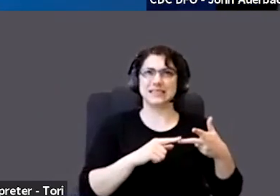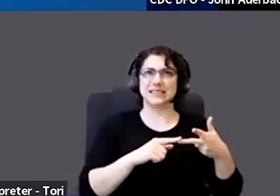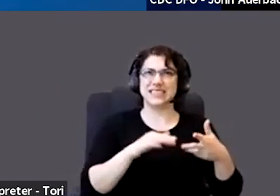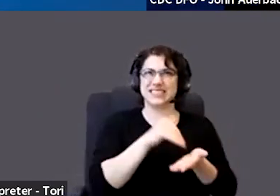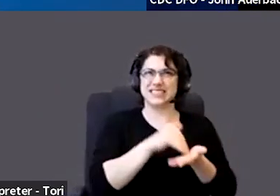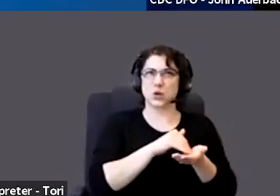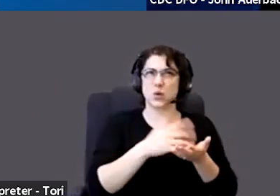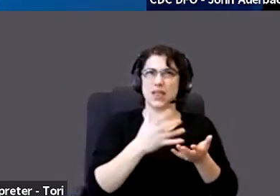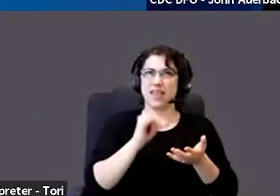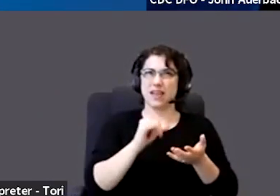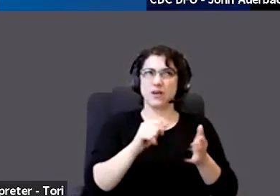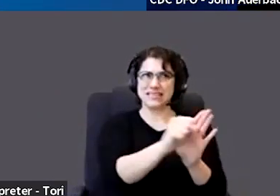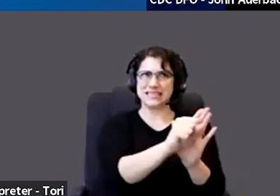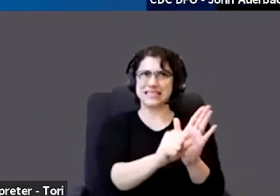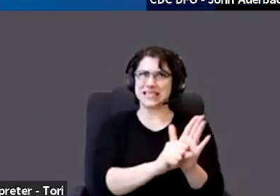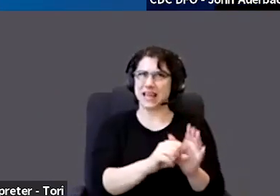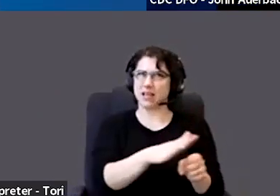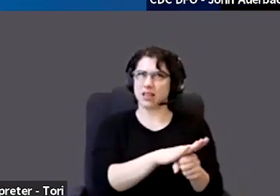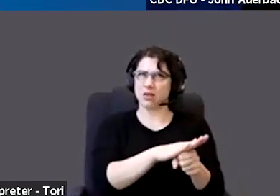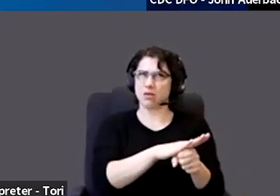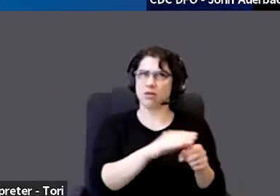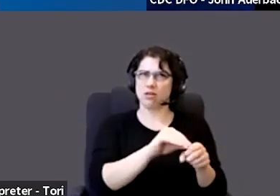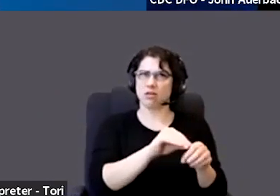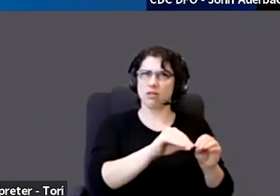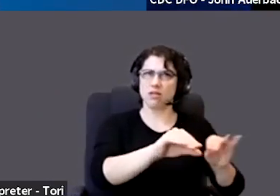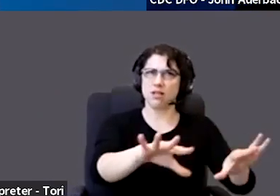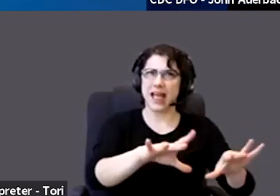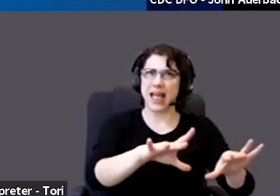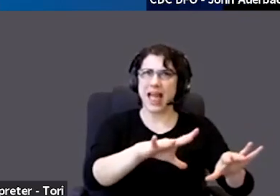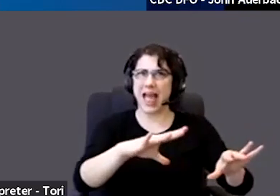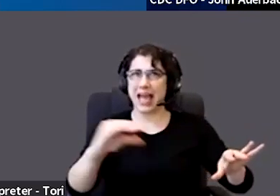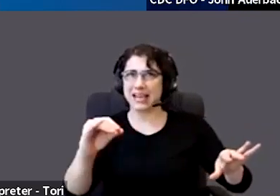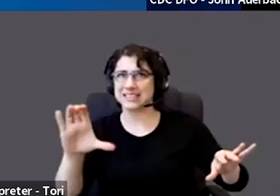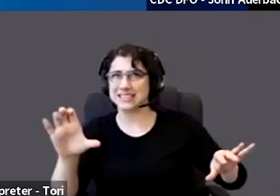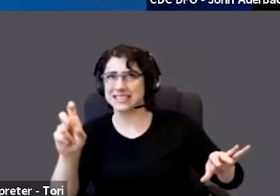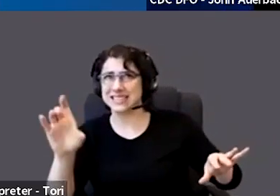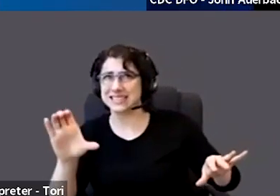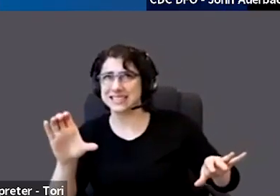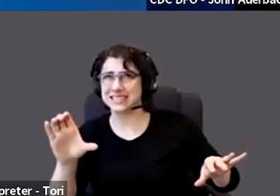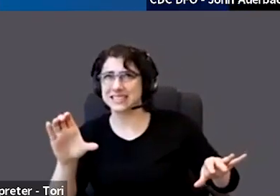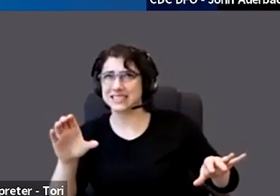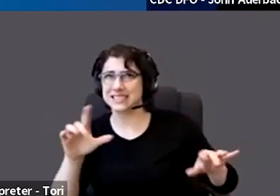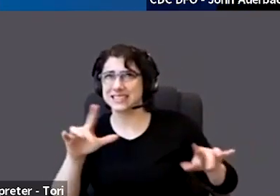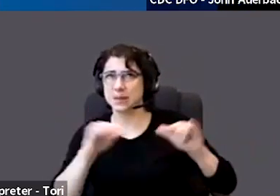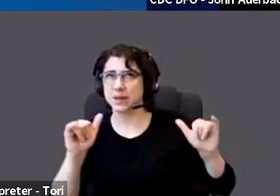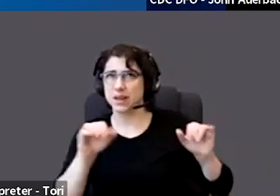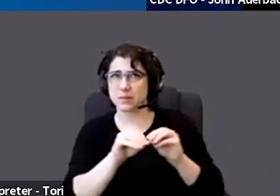or the state and local, and to the CDC at the same time, if it's centrally hosted?